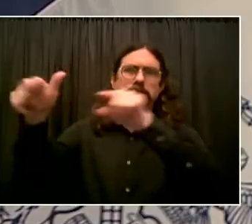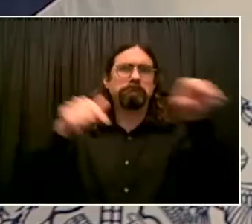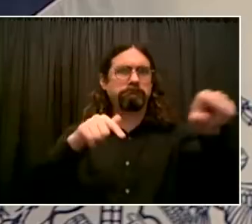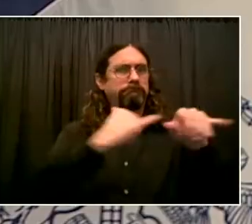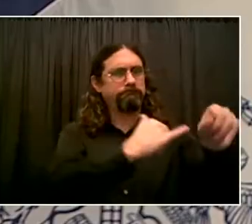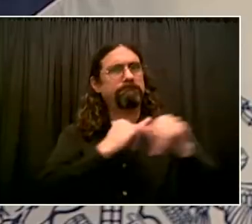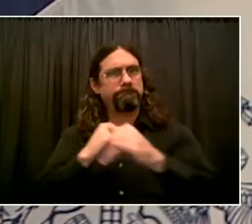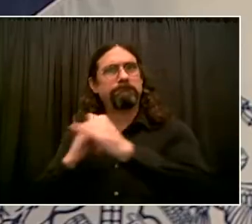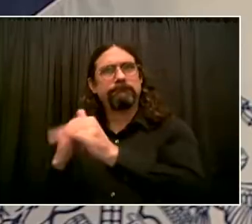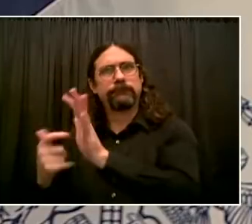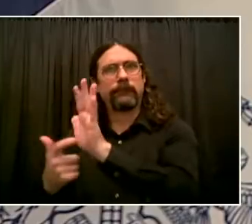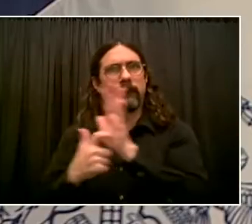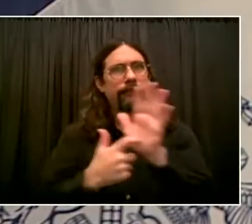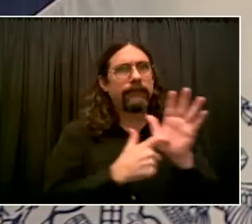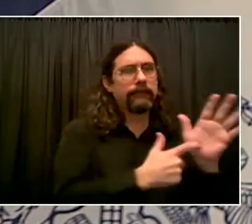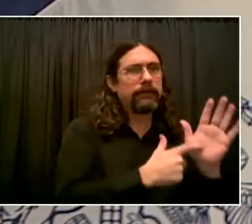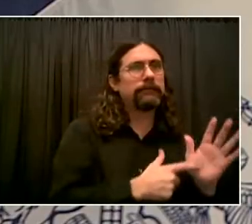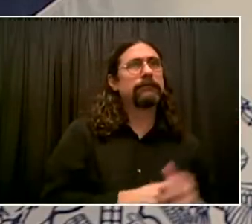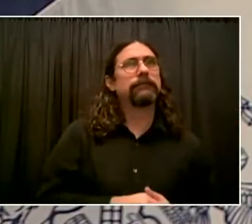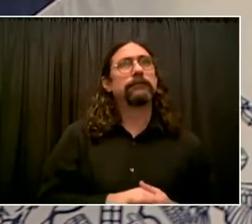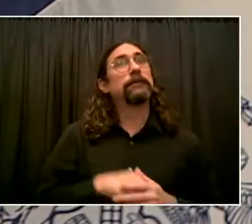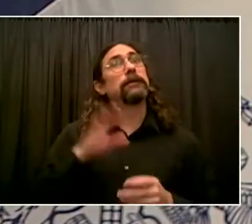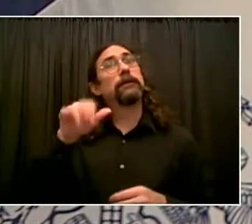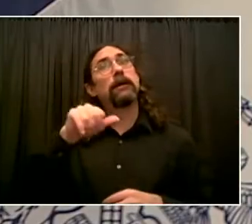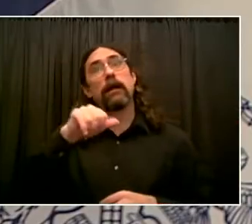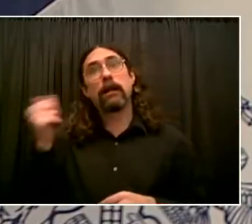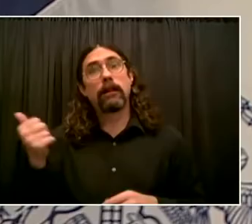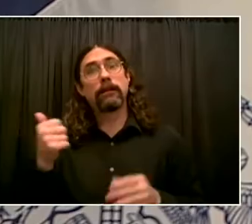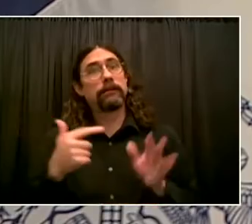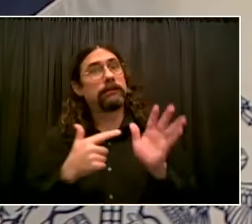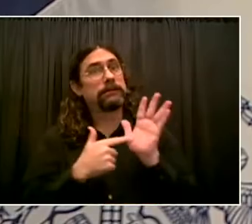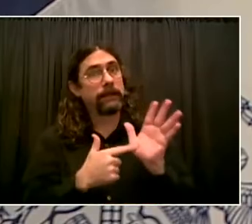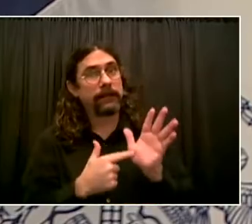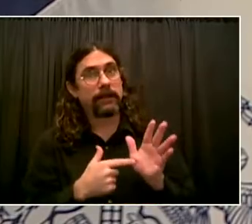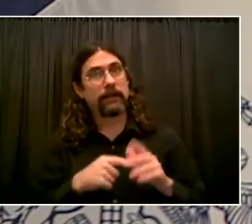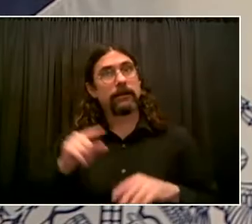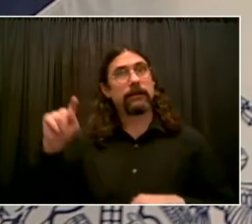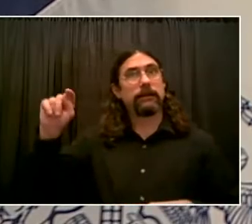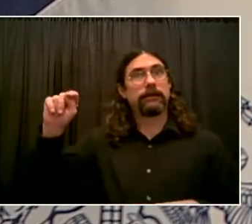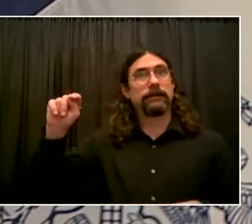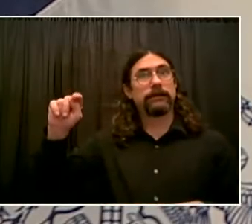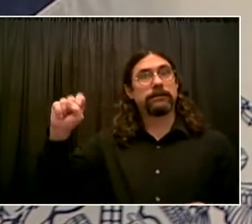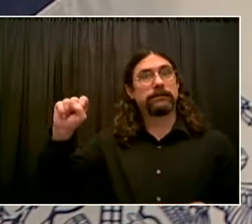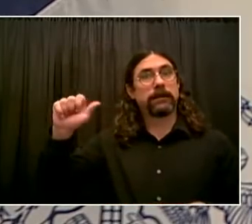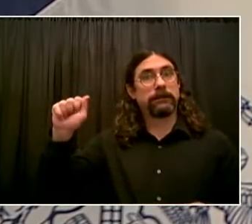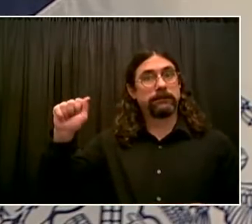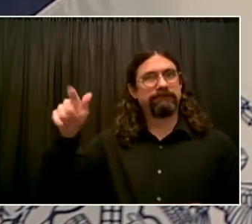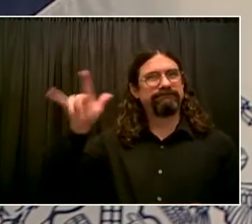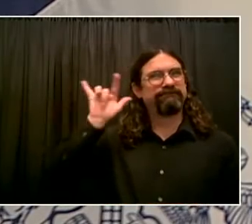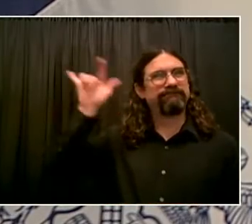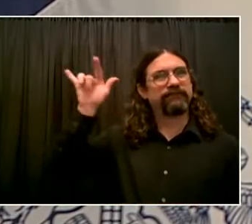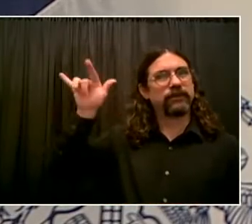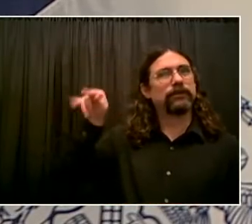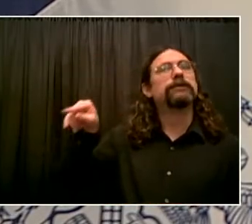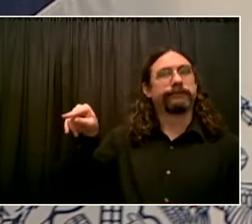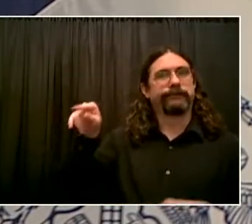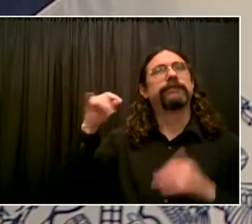LEAN IN. WE GOT ANOTHER GREAT EXPERIENCE YESTERDAY. THE TSA THAT PROTECTS OUR AIRPORTS, THEY